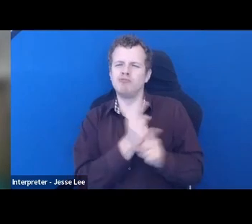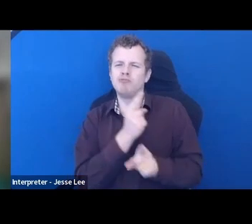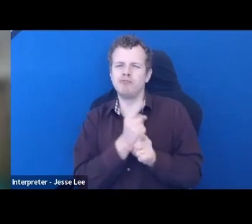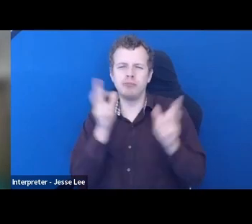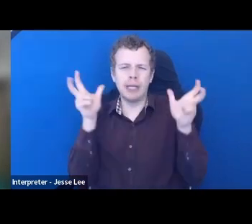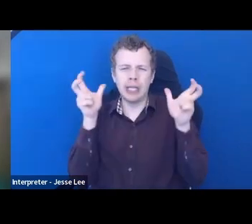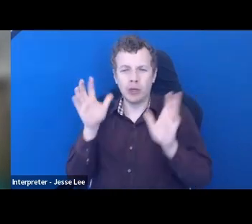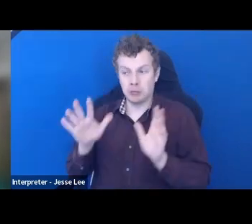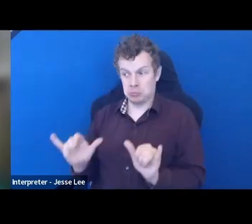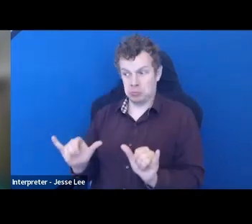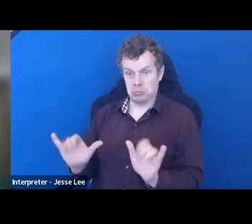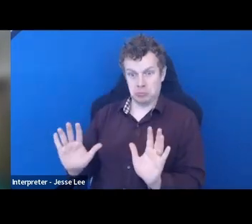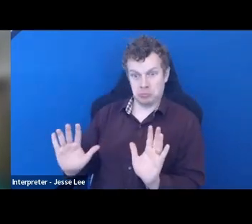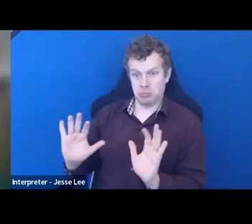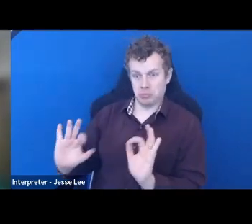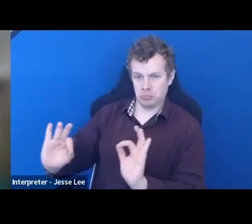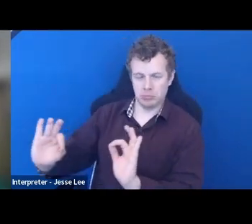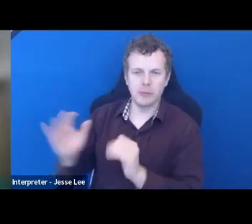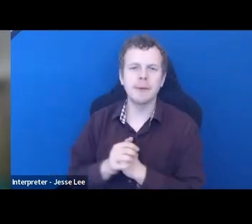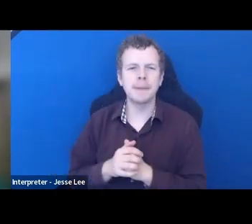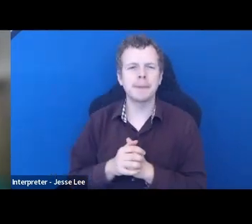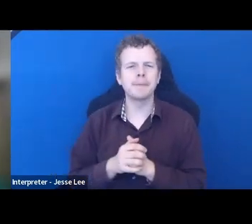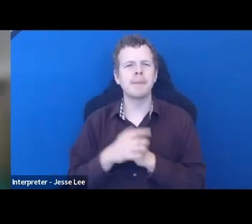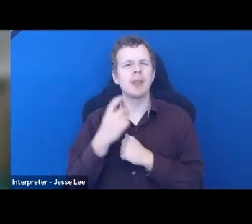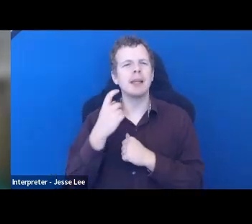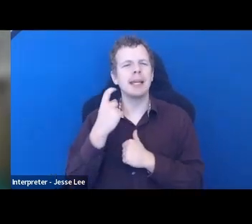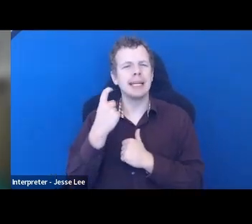More recently we're seeing a lot more information about the effect